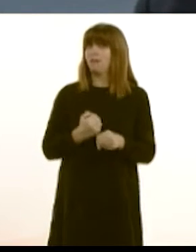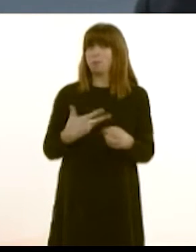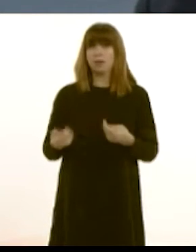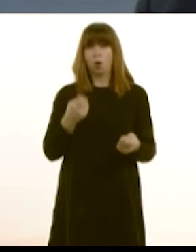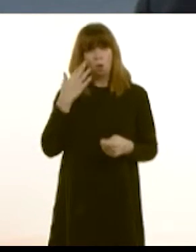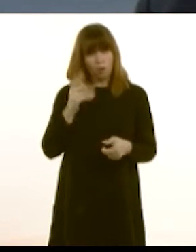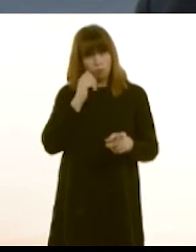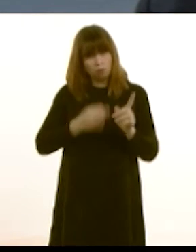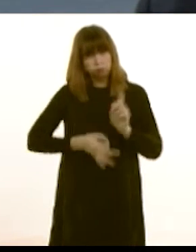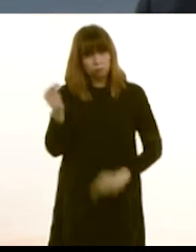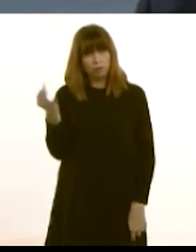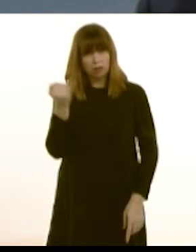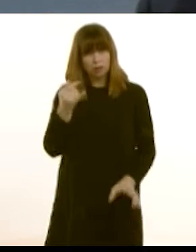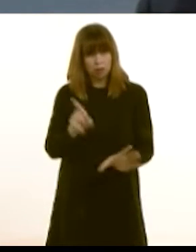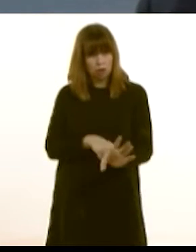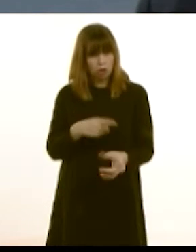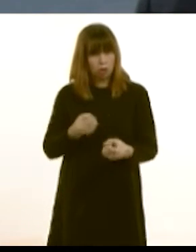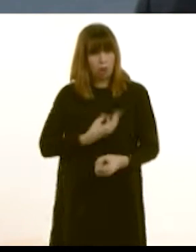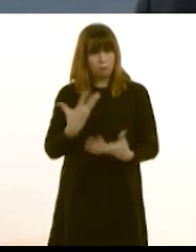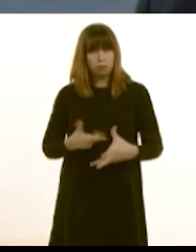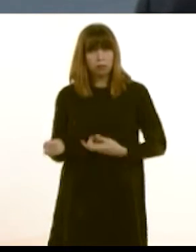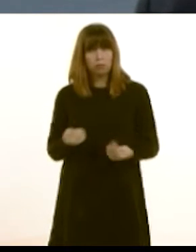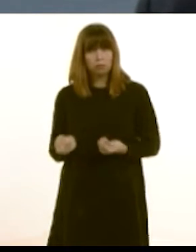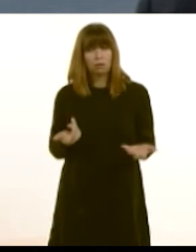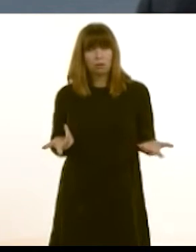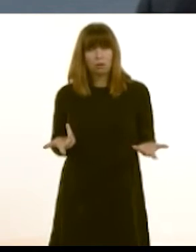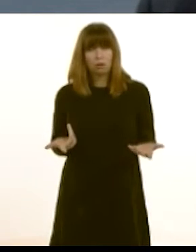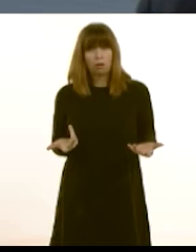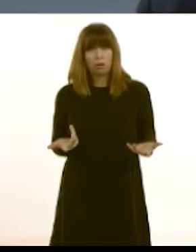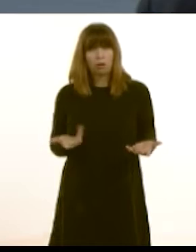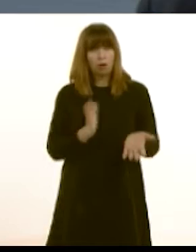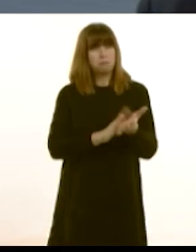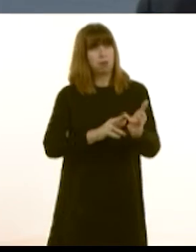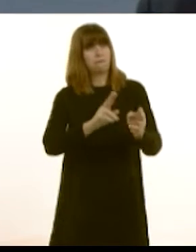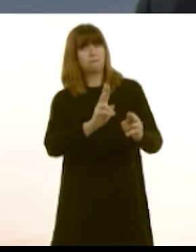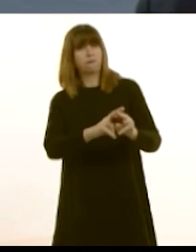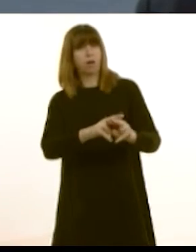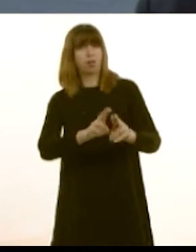that our country needs, and why should any parent or any pupil in Wales believe and have